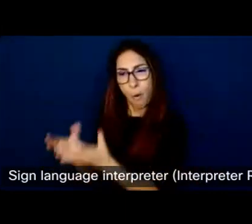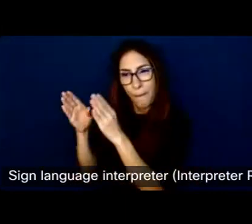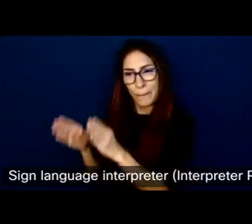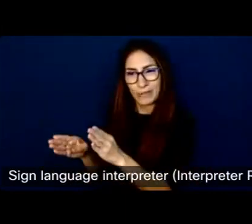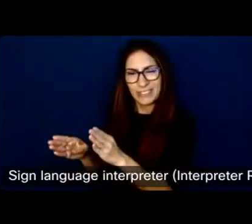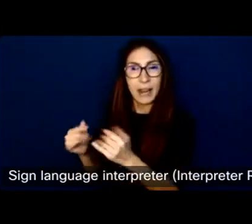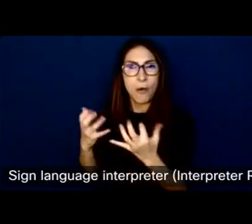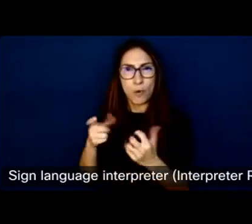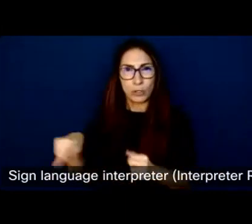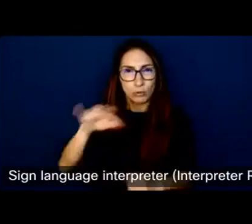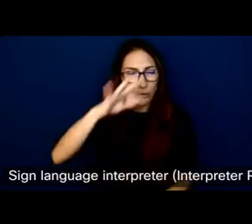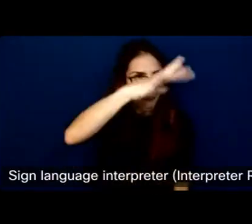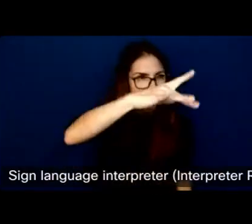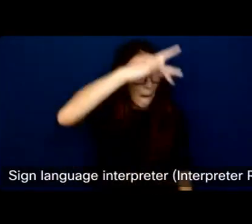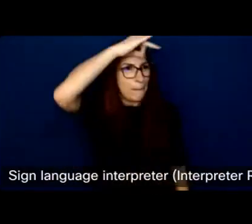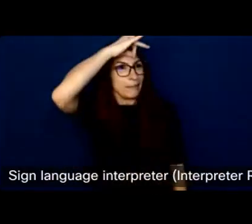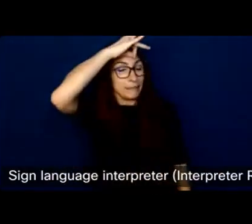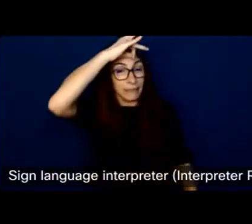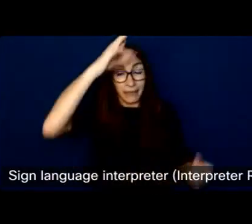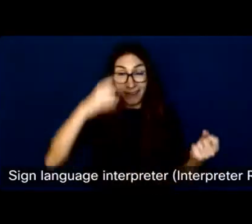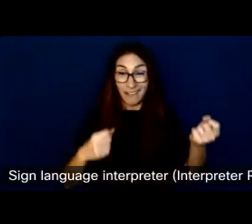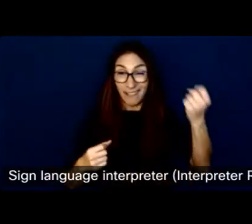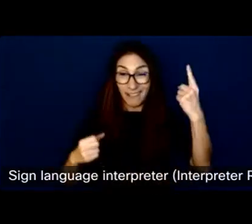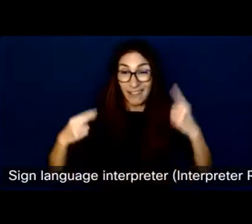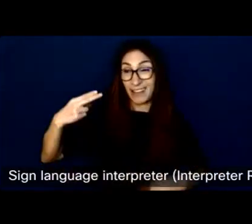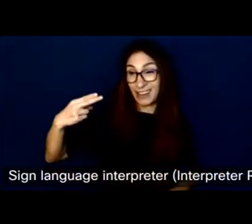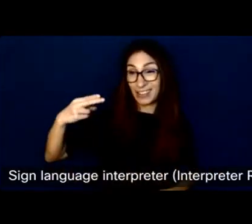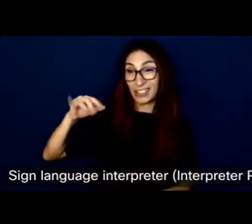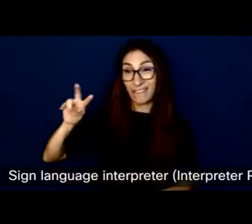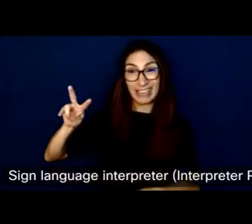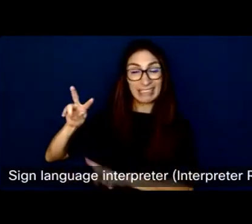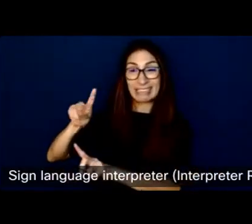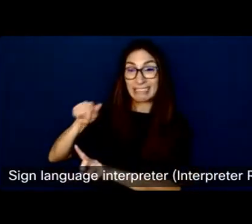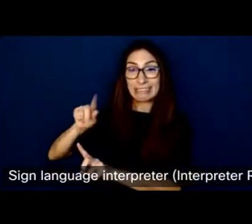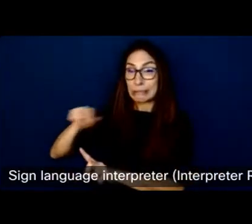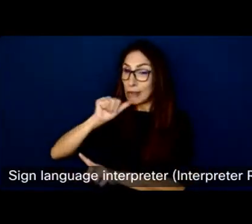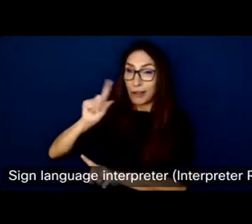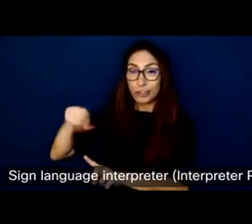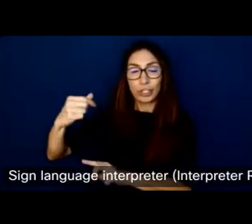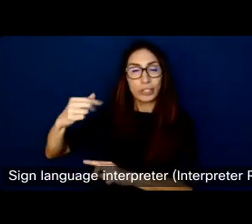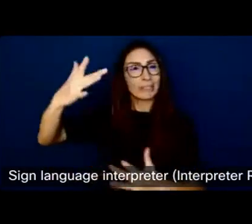is absolutely 100% not just a viral process. It is so much